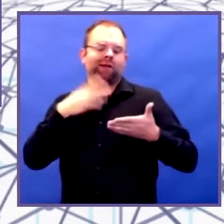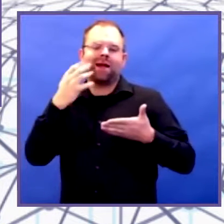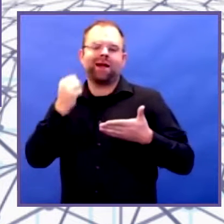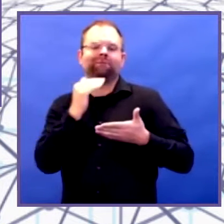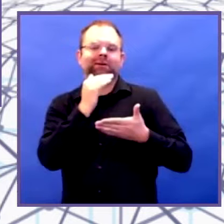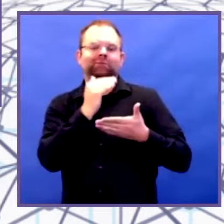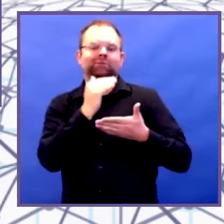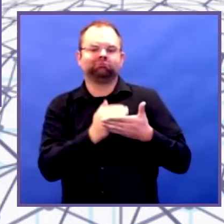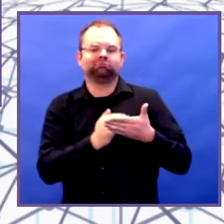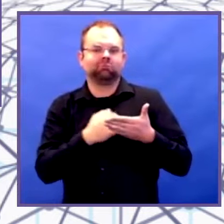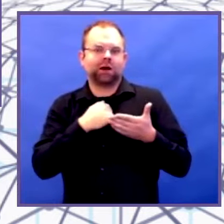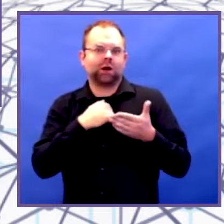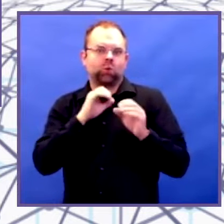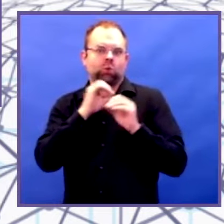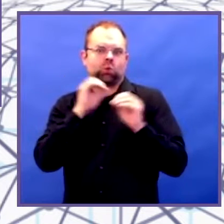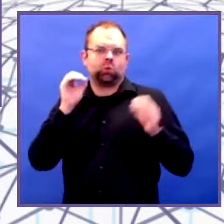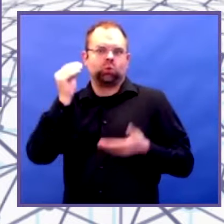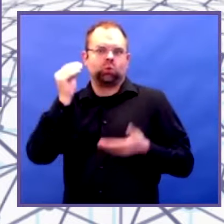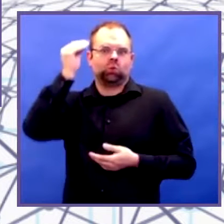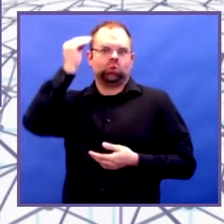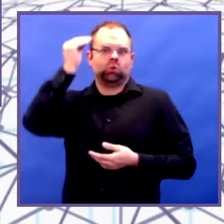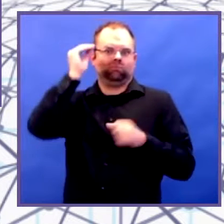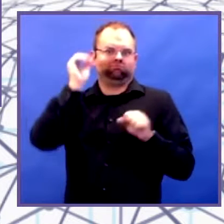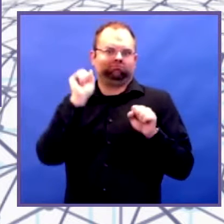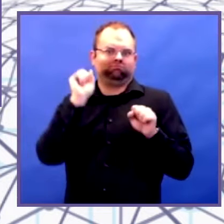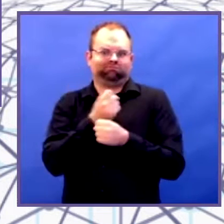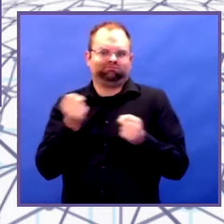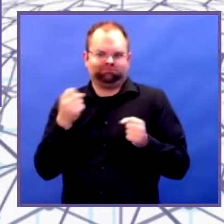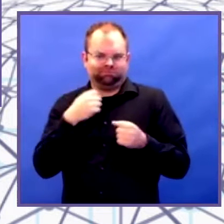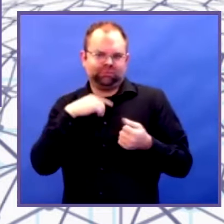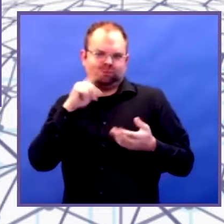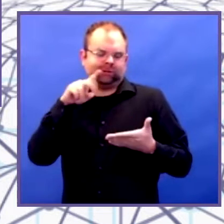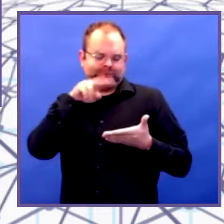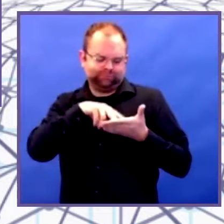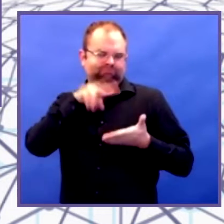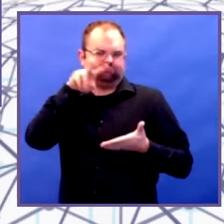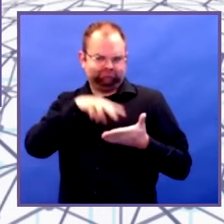I have the great honour to lead an excellent team who are really focused on making assistive